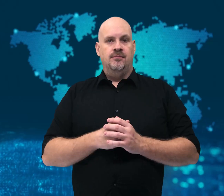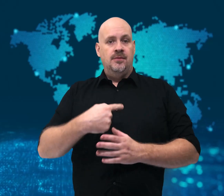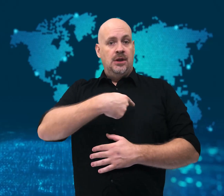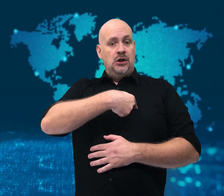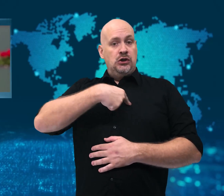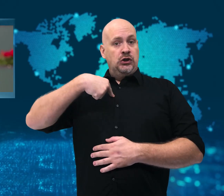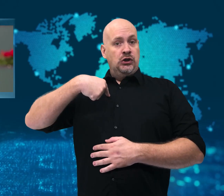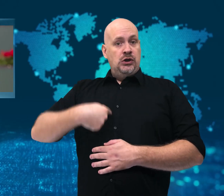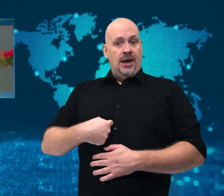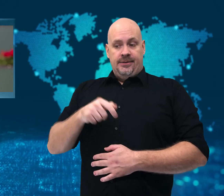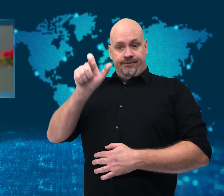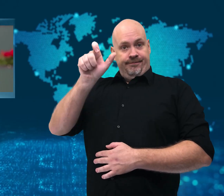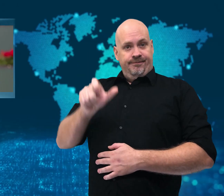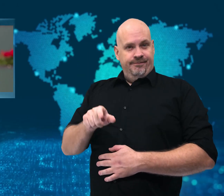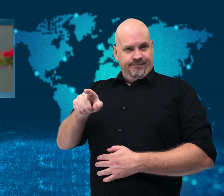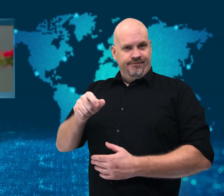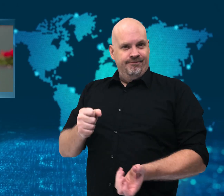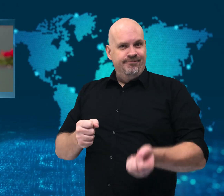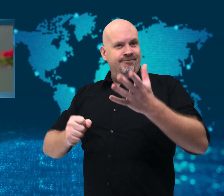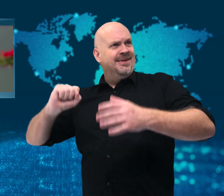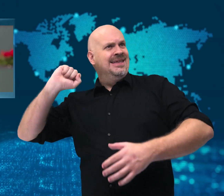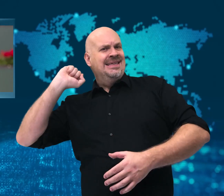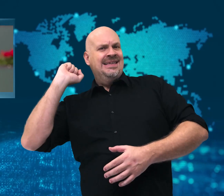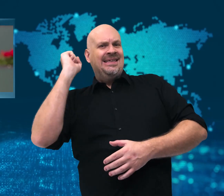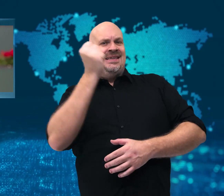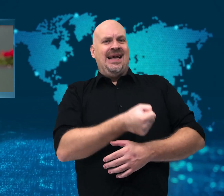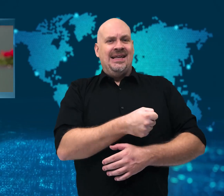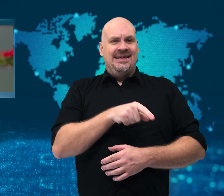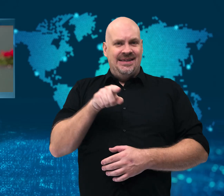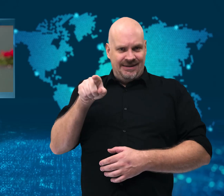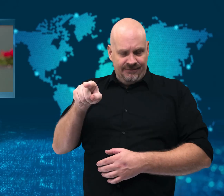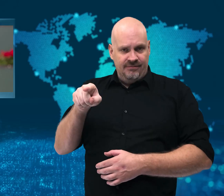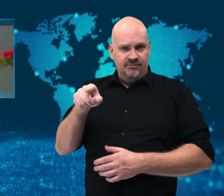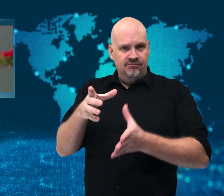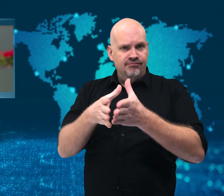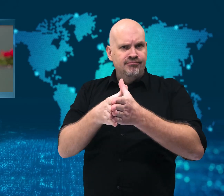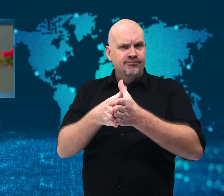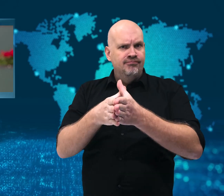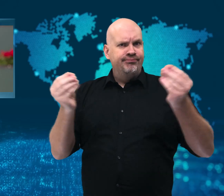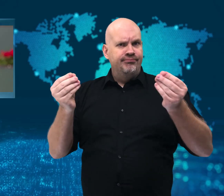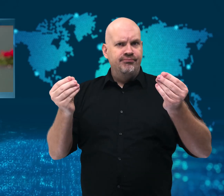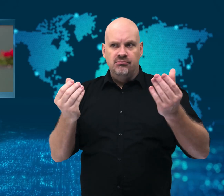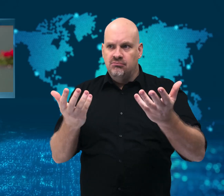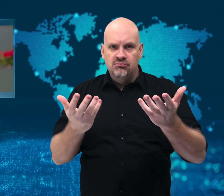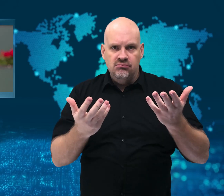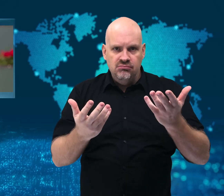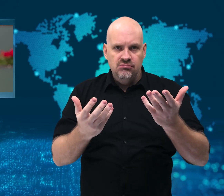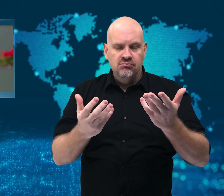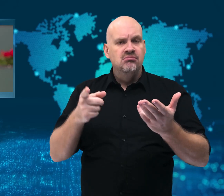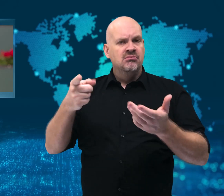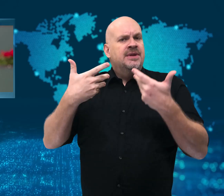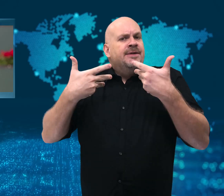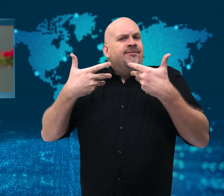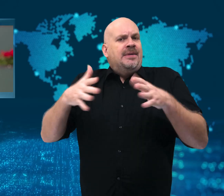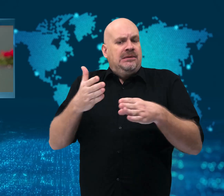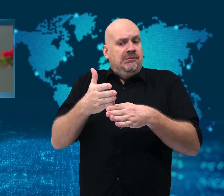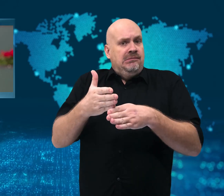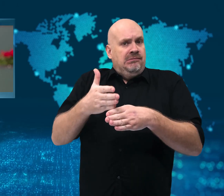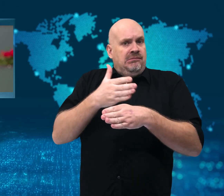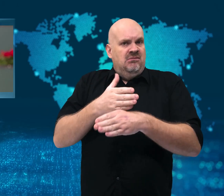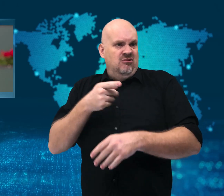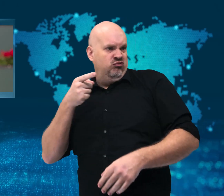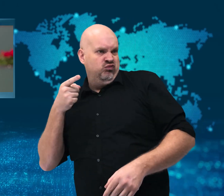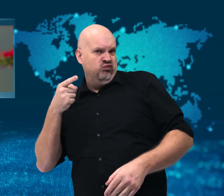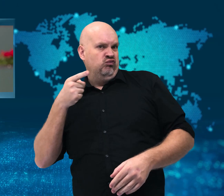[Gavin]: A Chinese tennis player went missing after accusing a